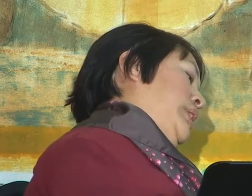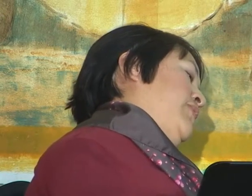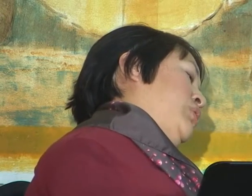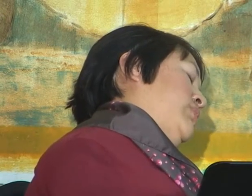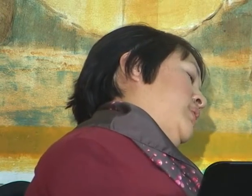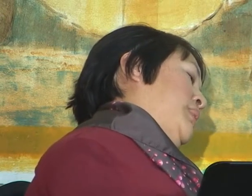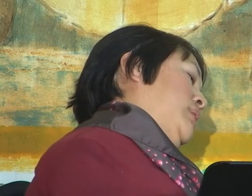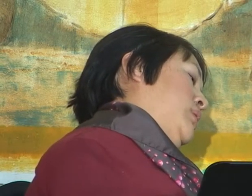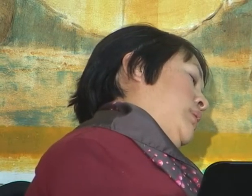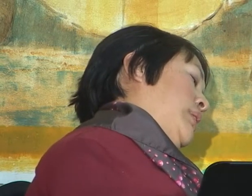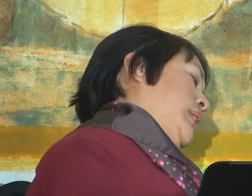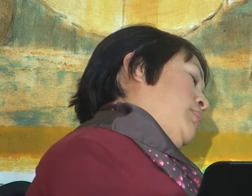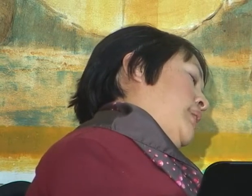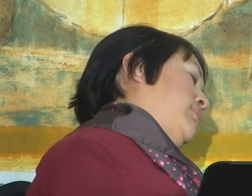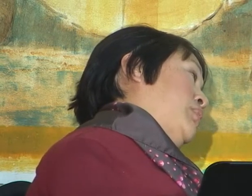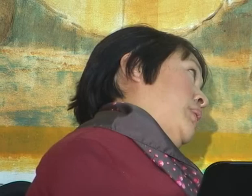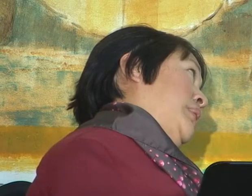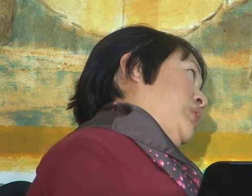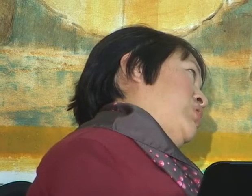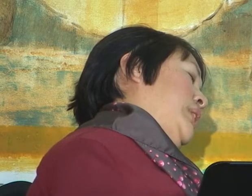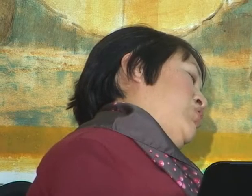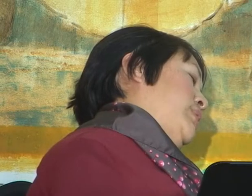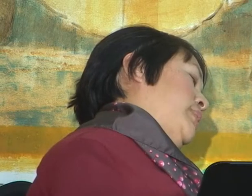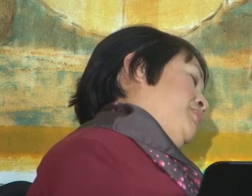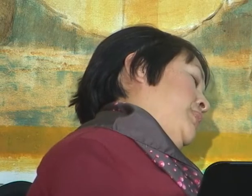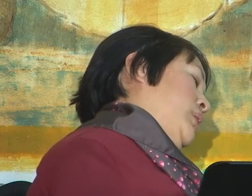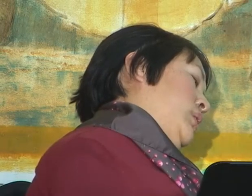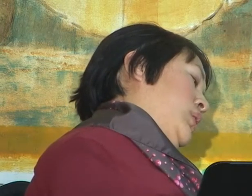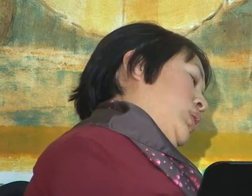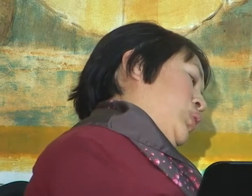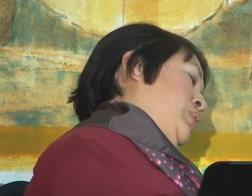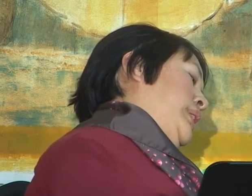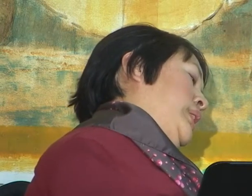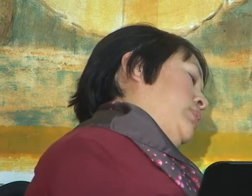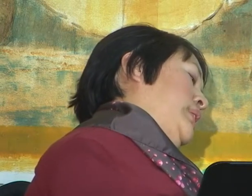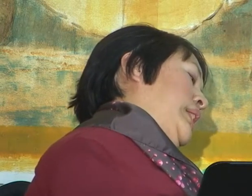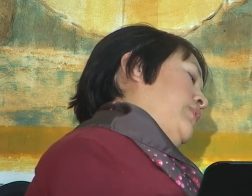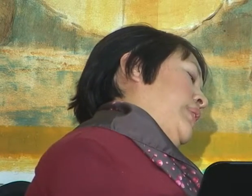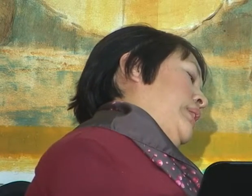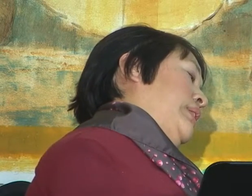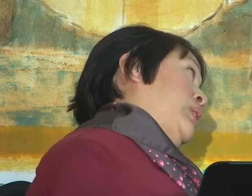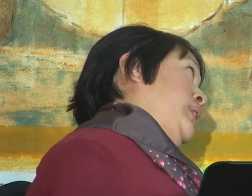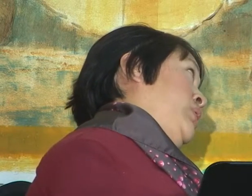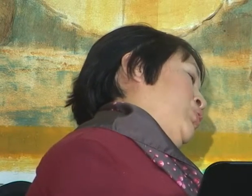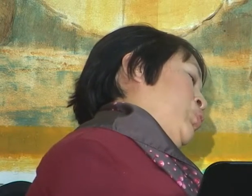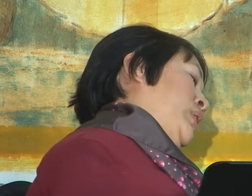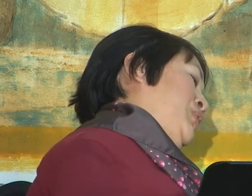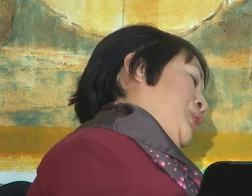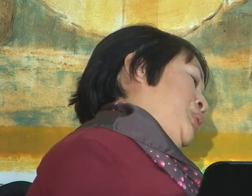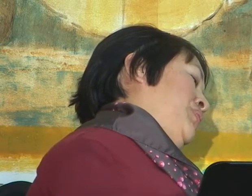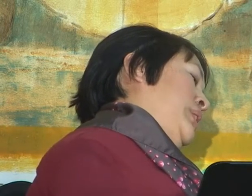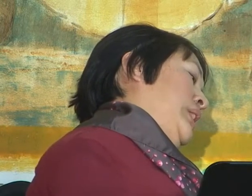That figure's expected to climb as the population ages. We're here today to find out how each one of you,